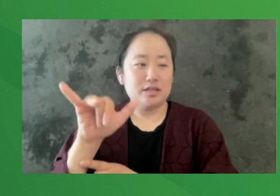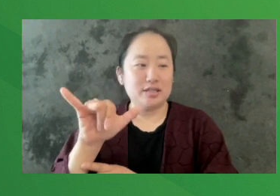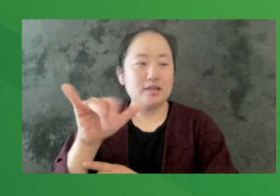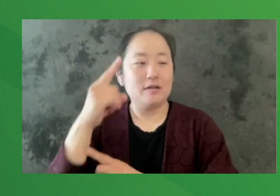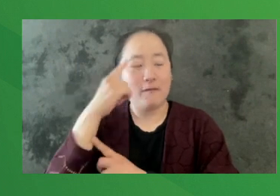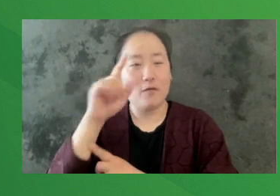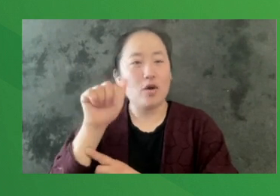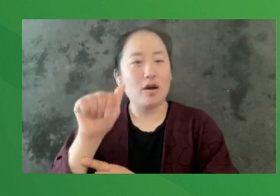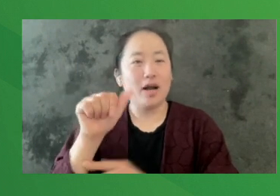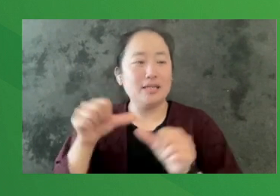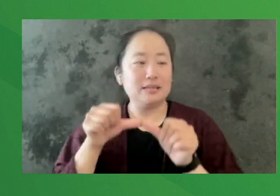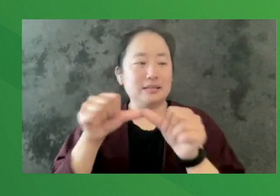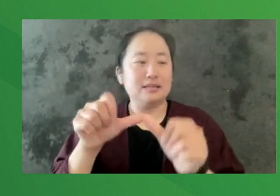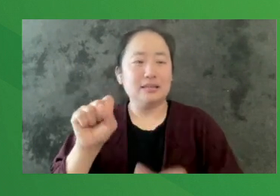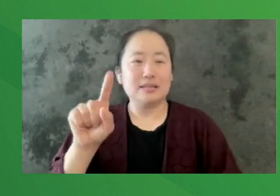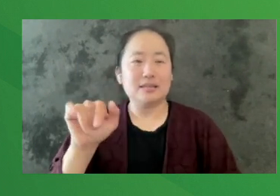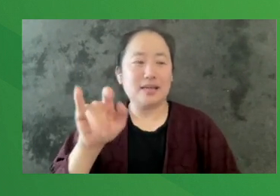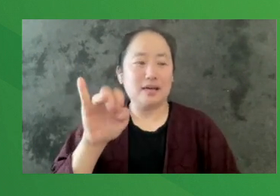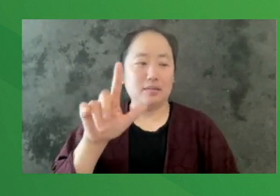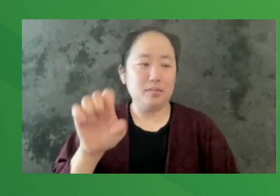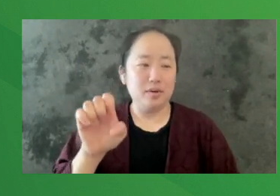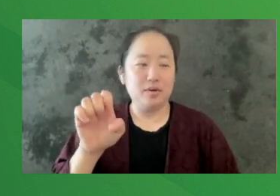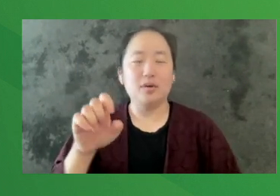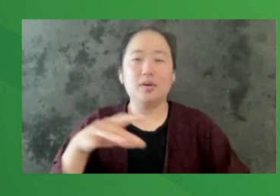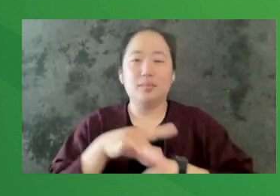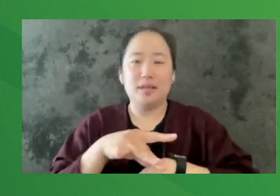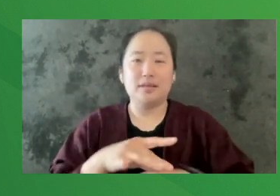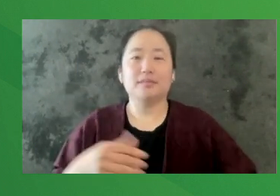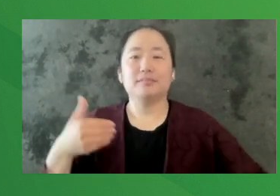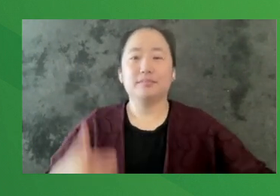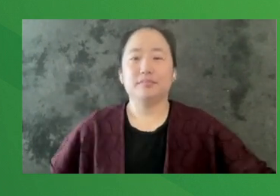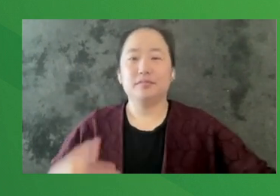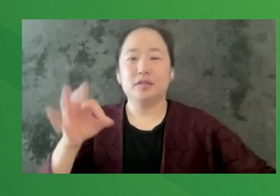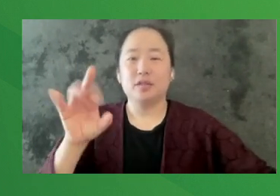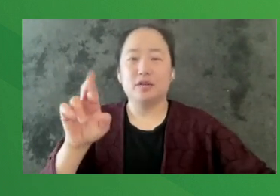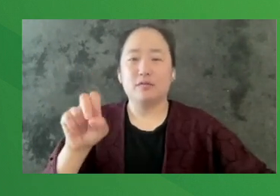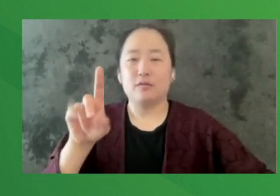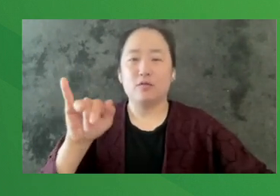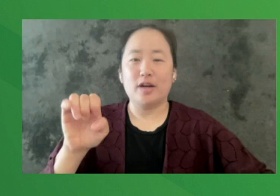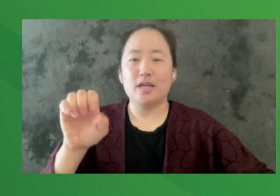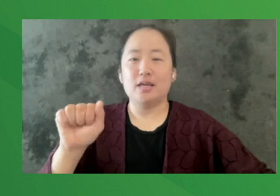distinct honor to lead the Smithsonian Associates, the institution's Program for Lifelong Learning.